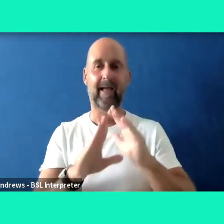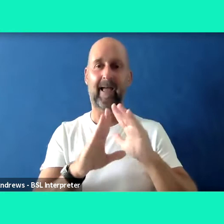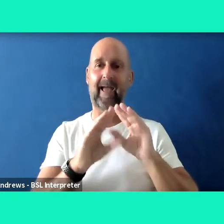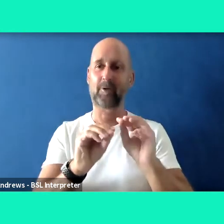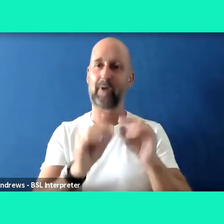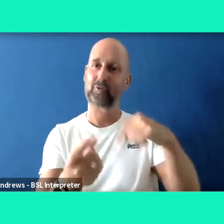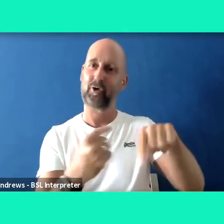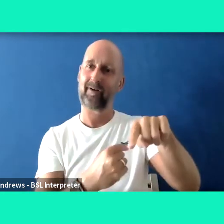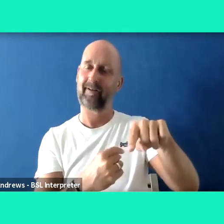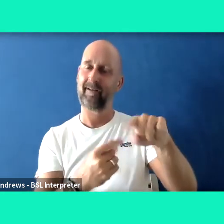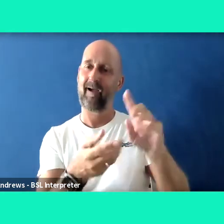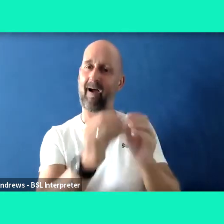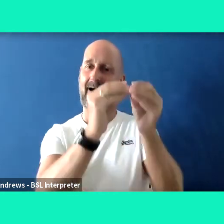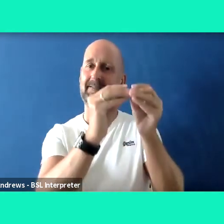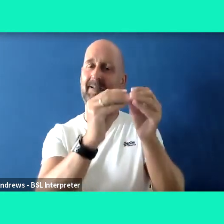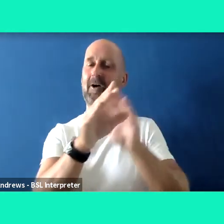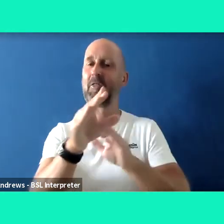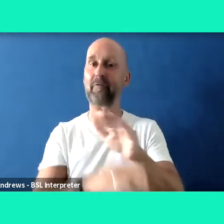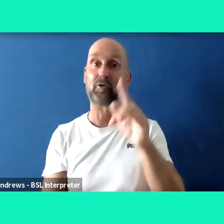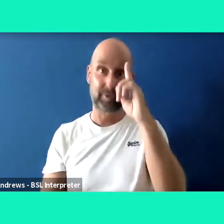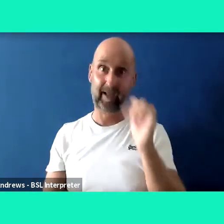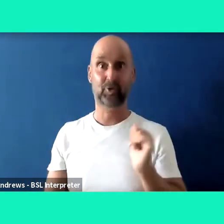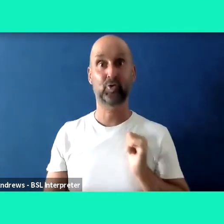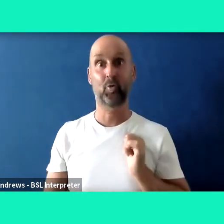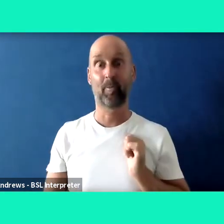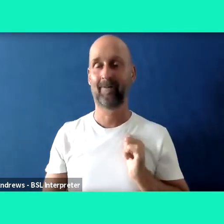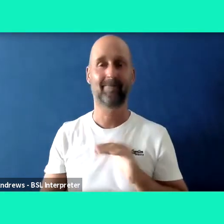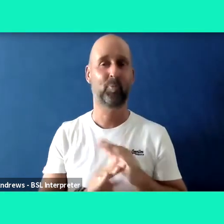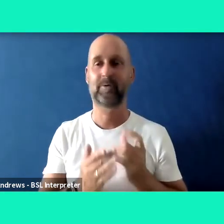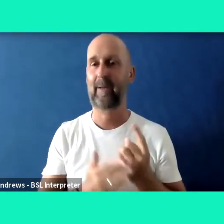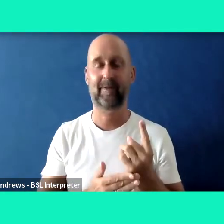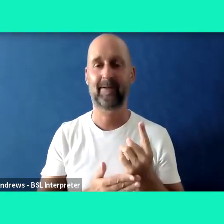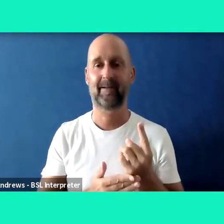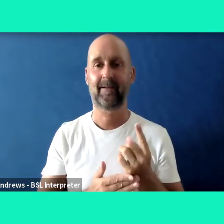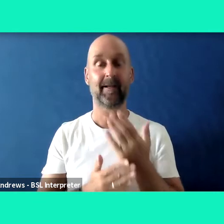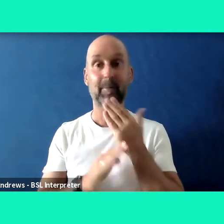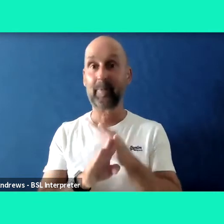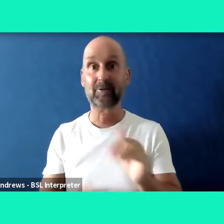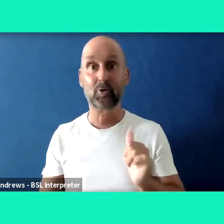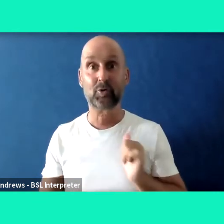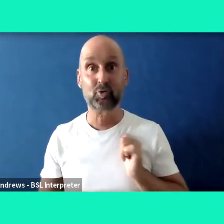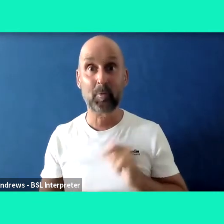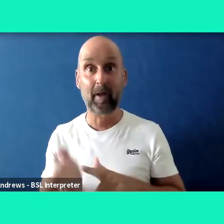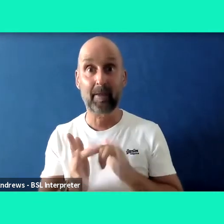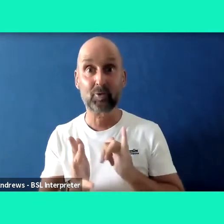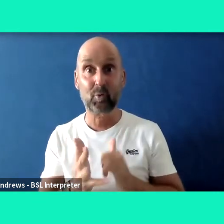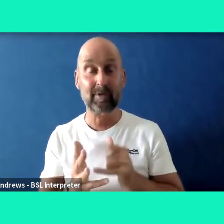the futures we might assume can happen, will not. And please let’s not assume that they are tools that can be acquired anywhere else.